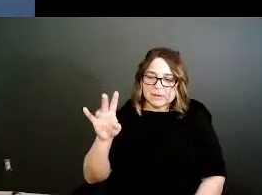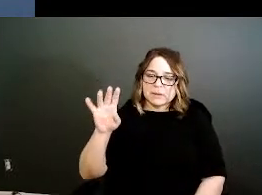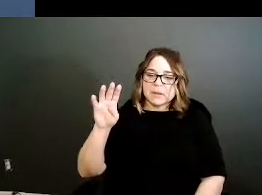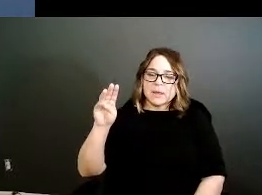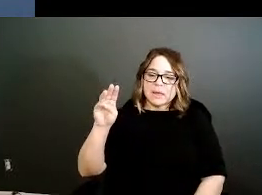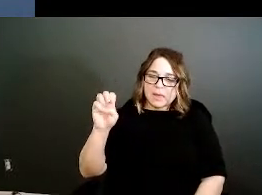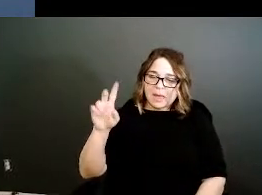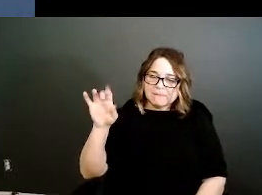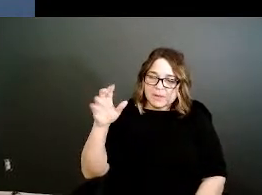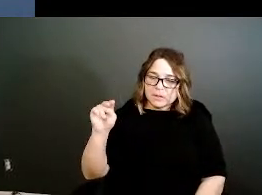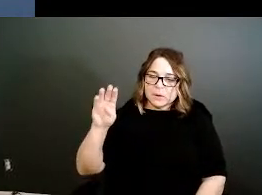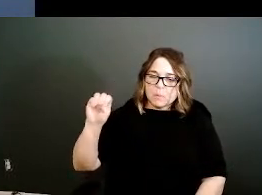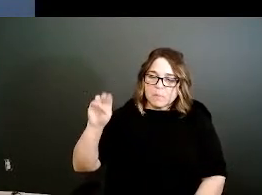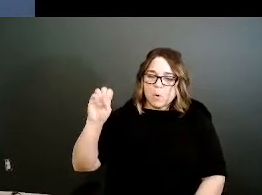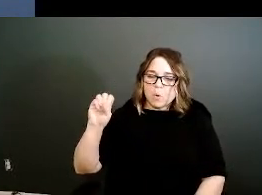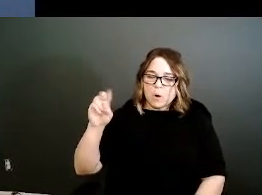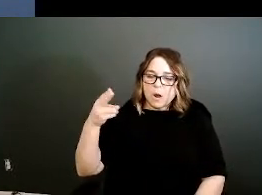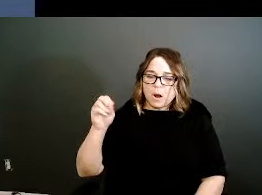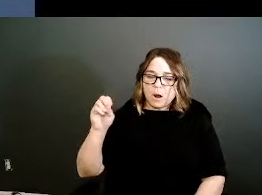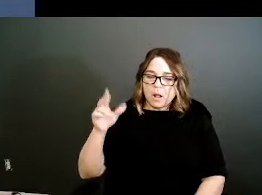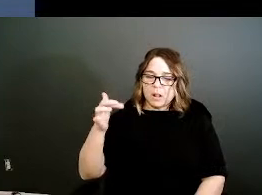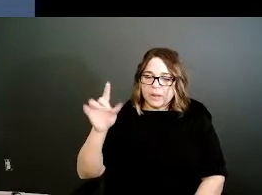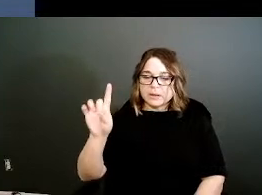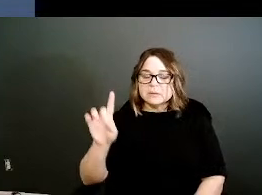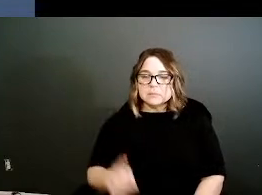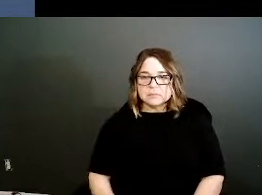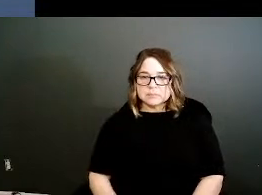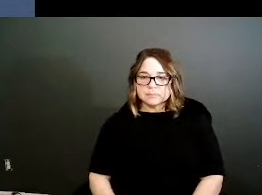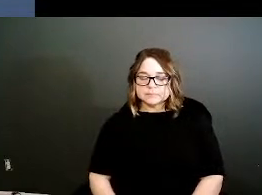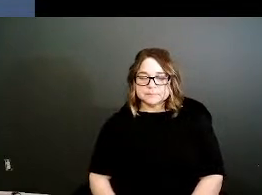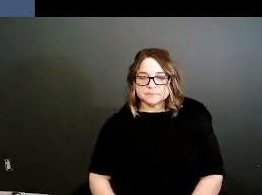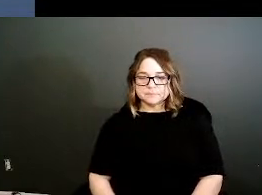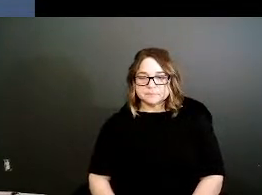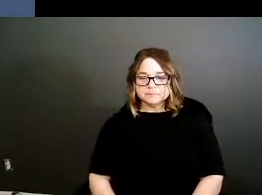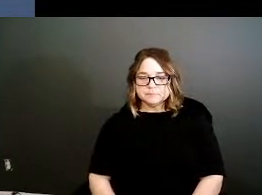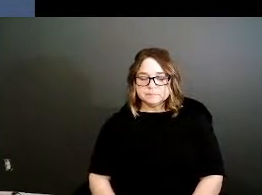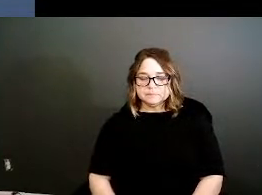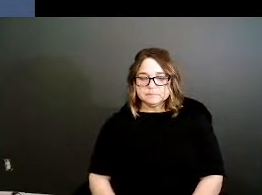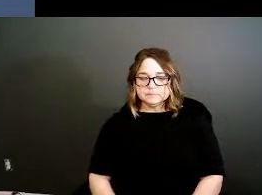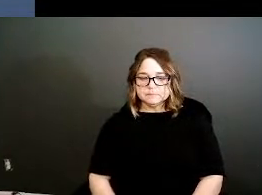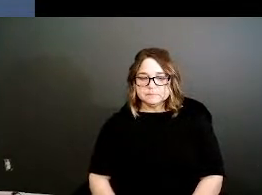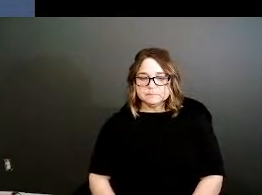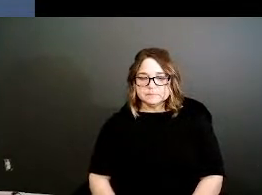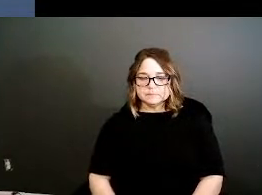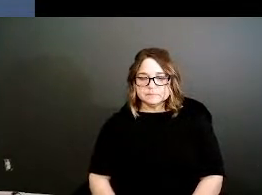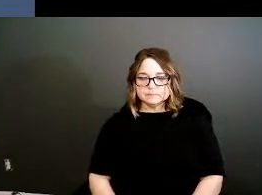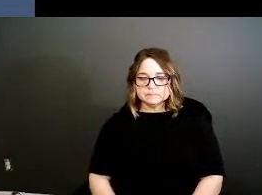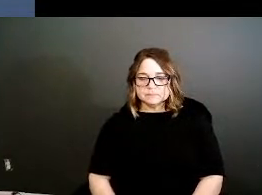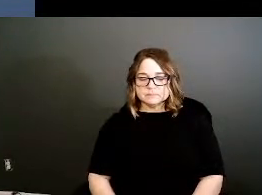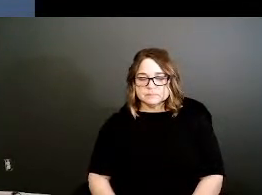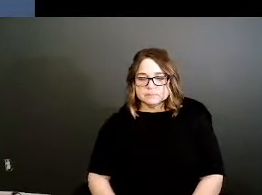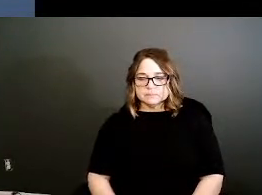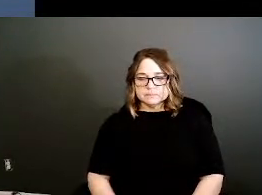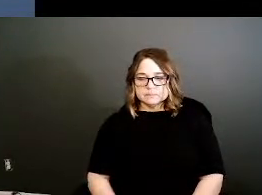. ≫ YES, HI, THIS IS EFRN. CAN YOU HEAR ME NOW. ≫ COUNCIL PRESIDENT YES, WELCOME. ≫ THANK YOU PRESIDENT